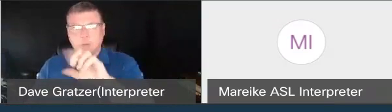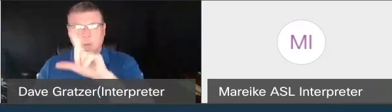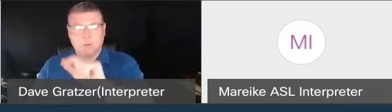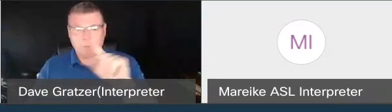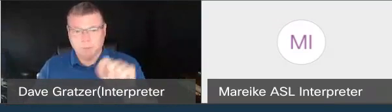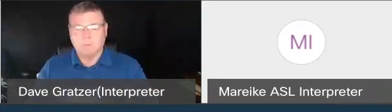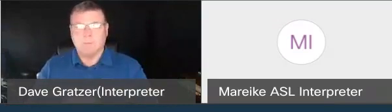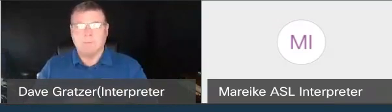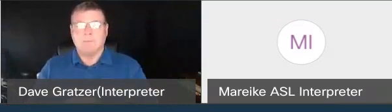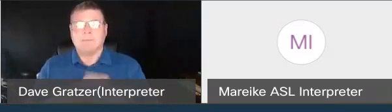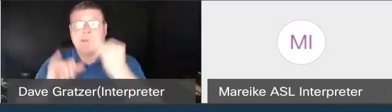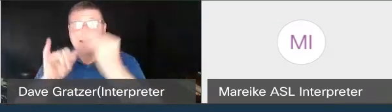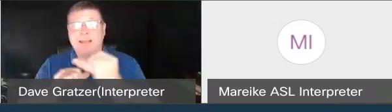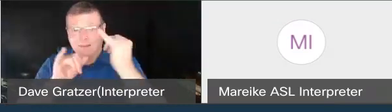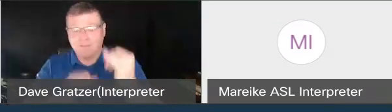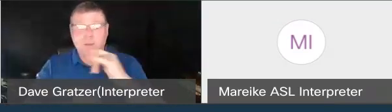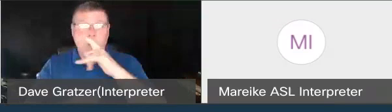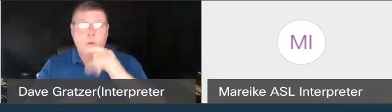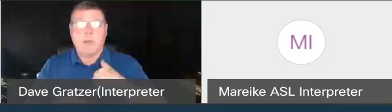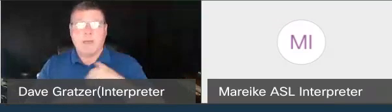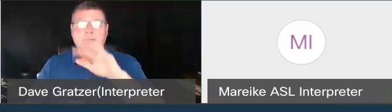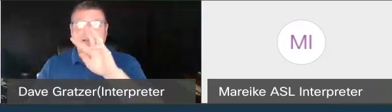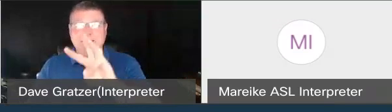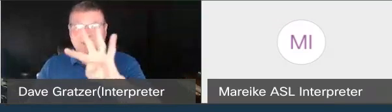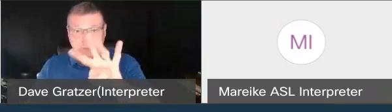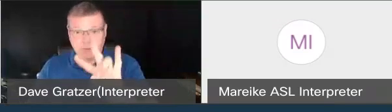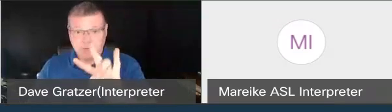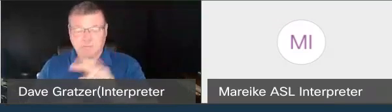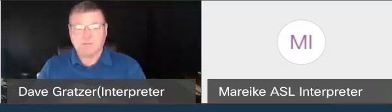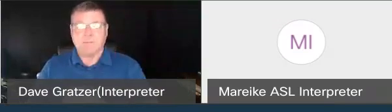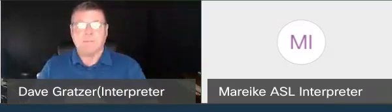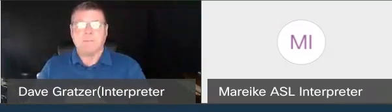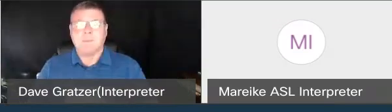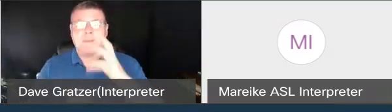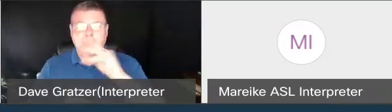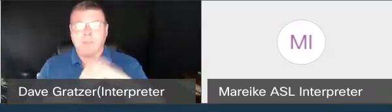uh, individuals who came in under the charge of 647(f), which is drunk in public in--in San Diego.